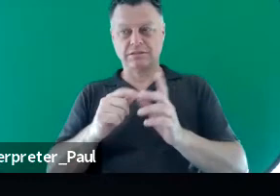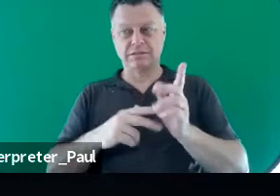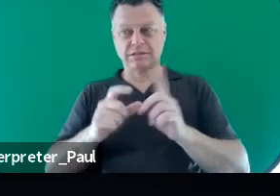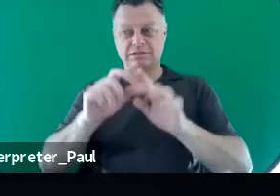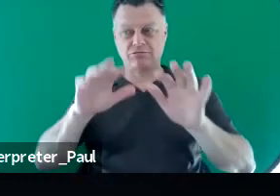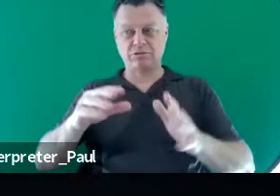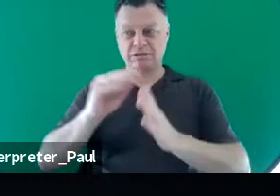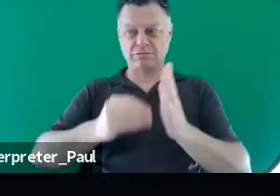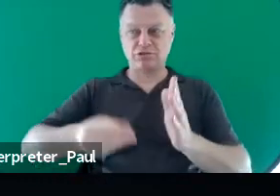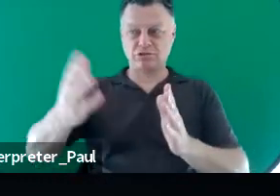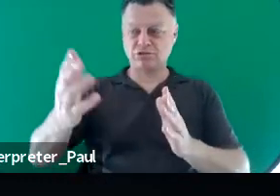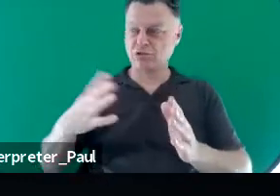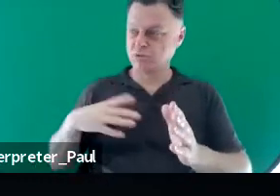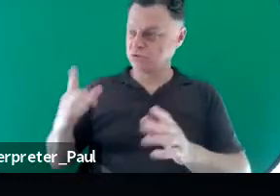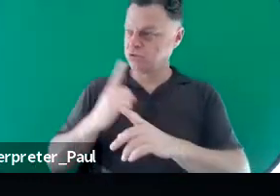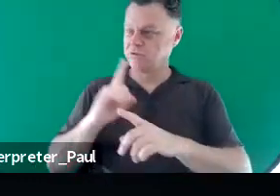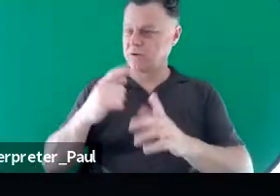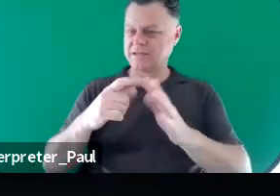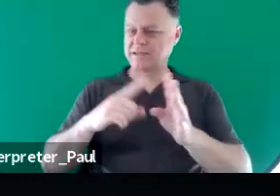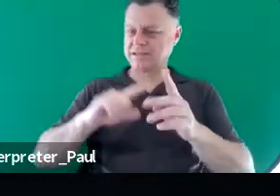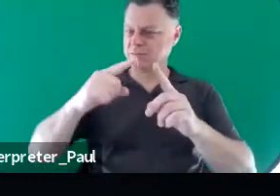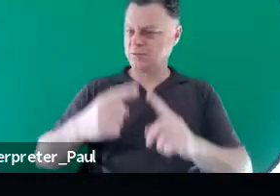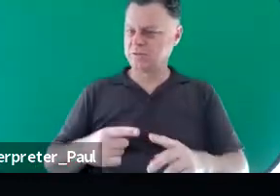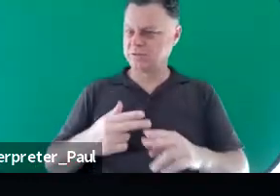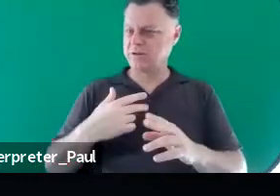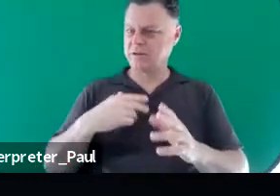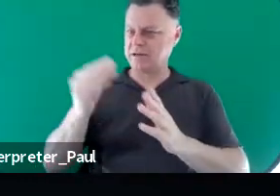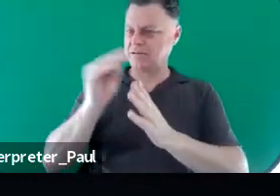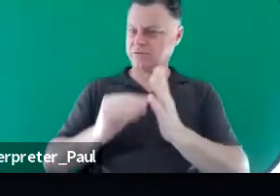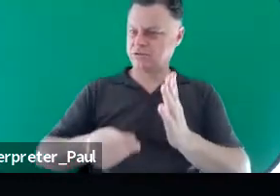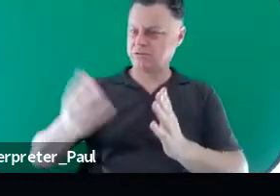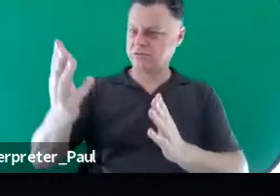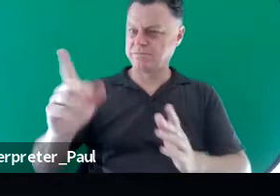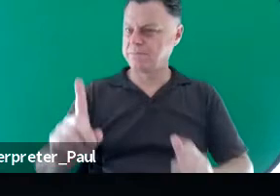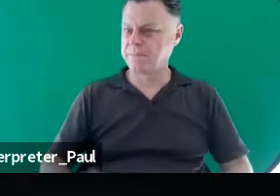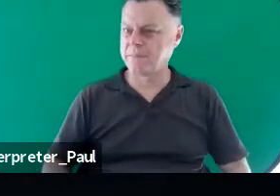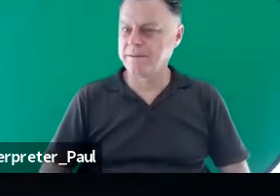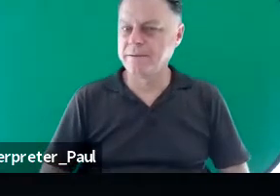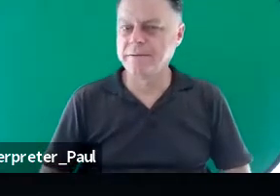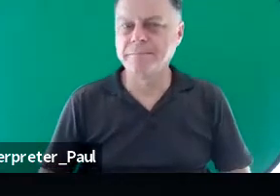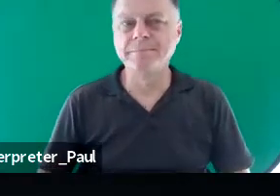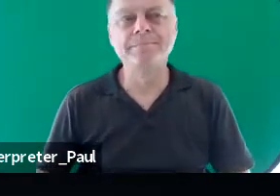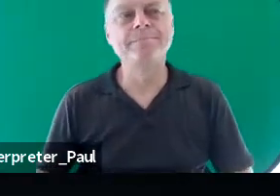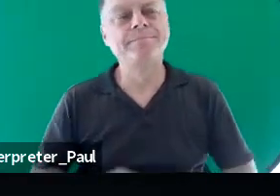bit about, you know, what those key areas were? ANTHONY: Yeah, Lisa. We did put in a submission.